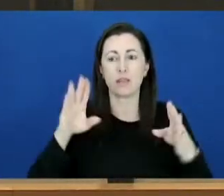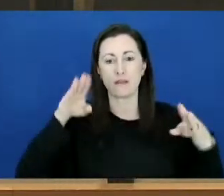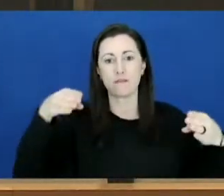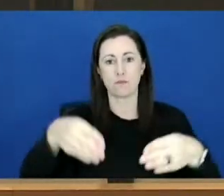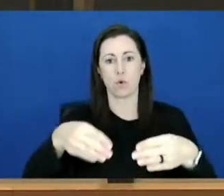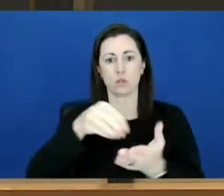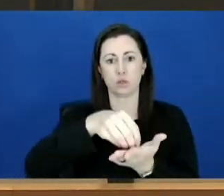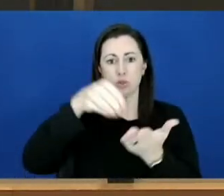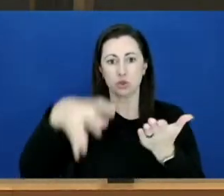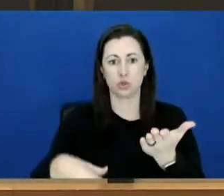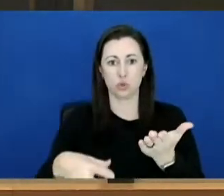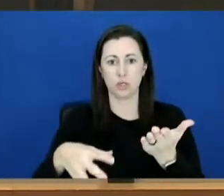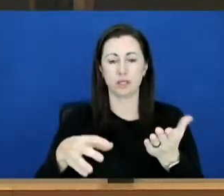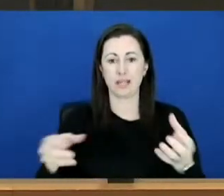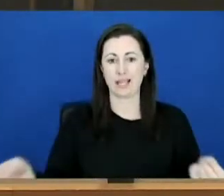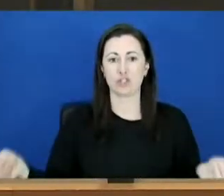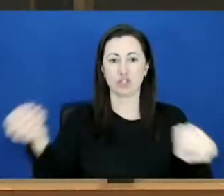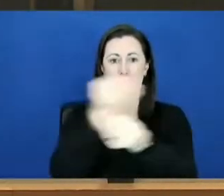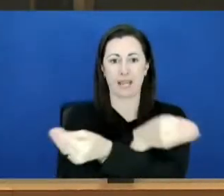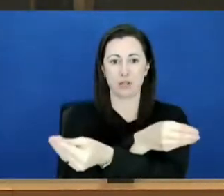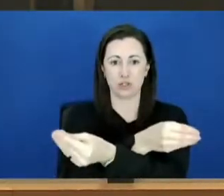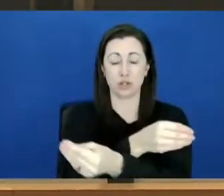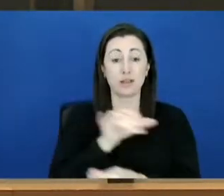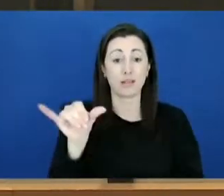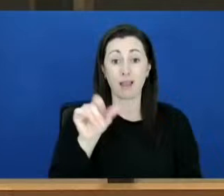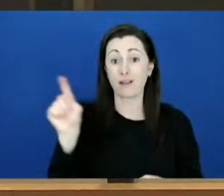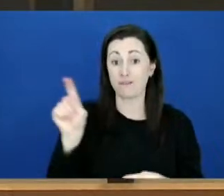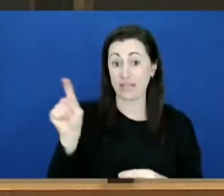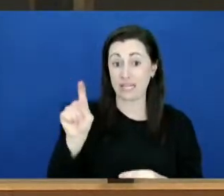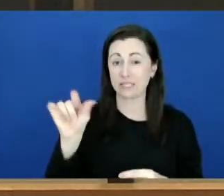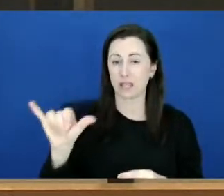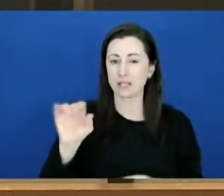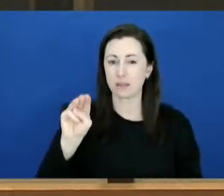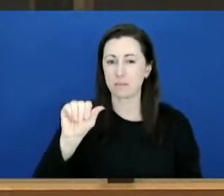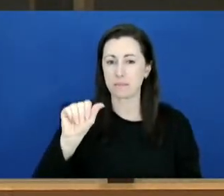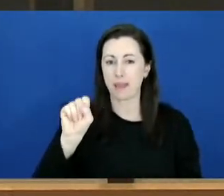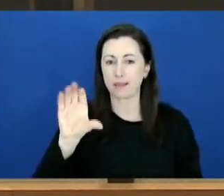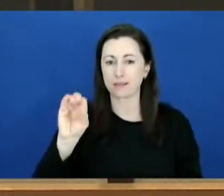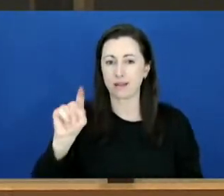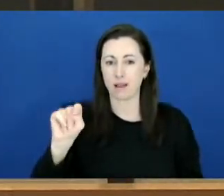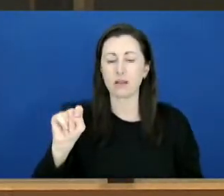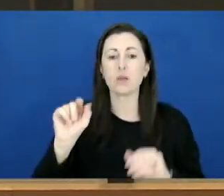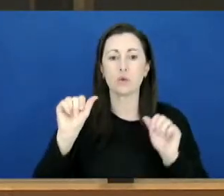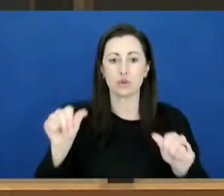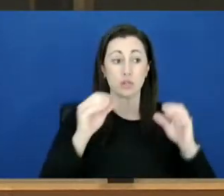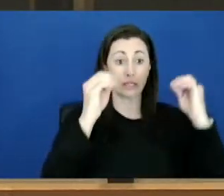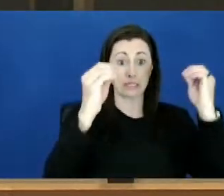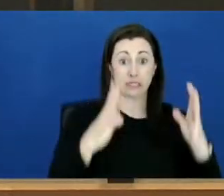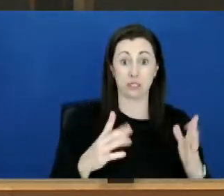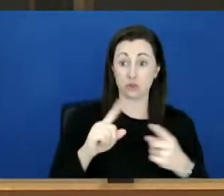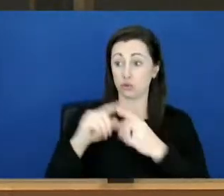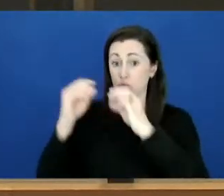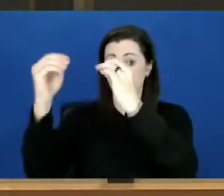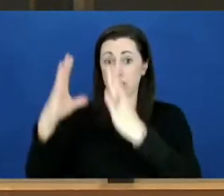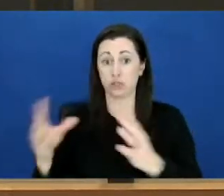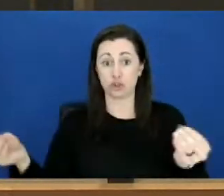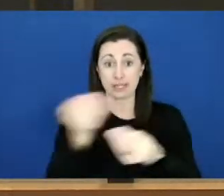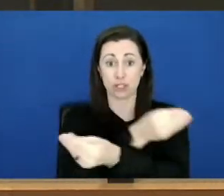PARTNERSHIP THAT THIS TIME FOCUSED ON STUDENT EXCHANGE. TO SORT OF LIKE A PHOENIX, THAT